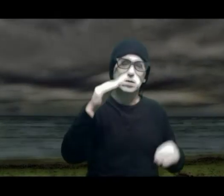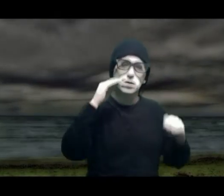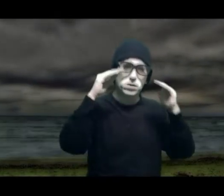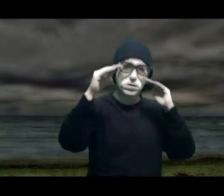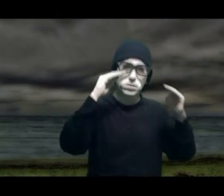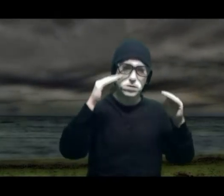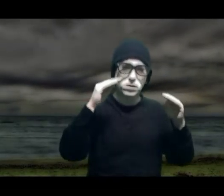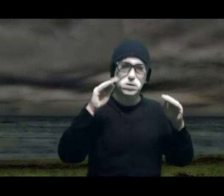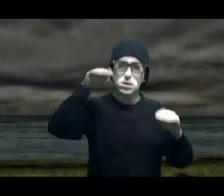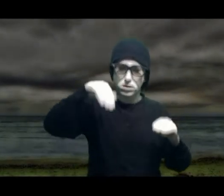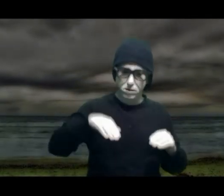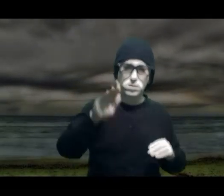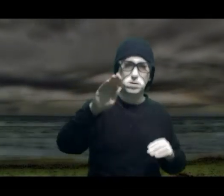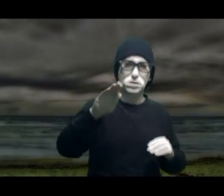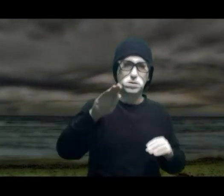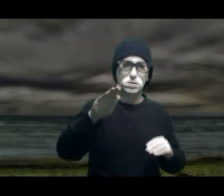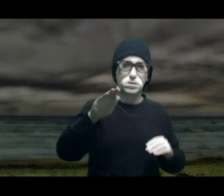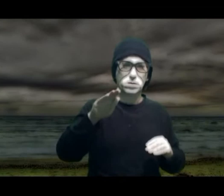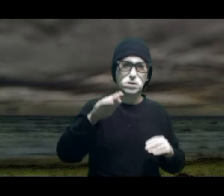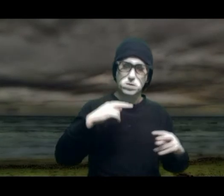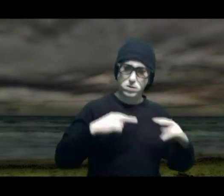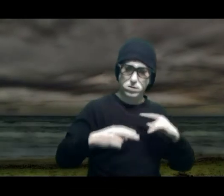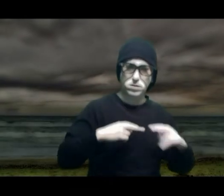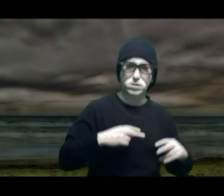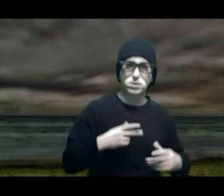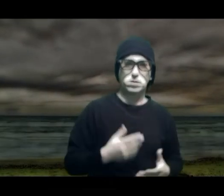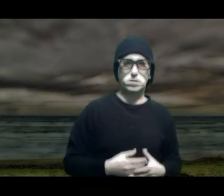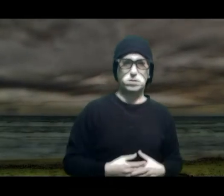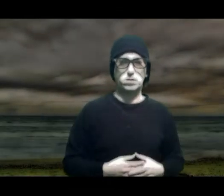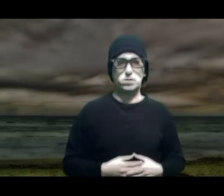(sometimes the persons own sins of lies and abuse to others sometimes as victims of others lies and abuse.)